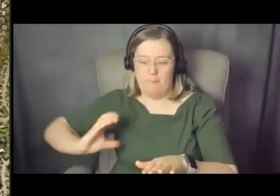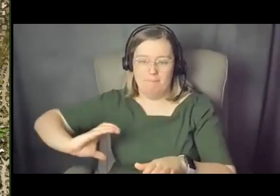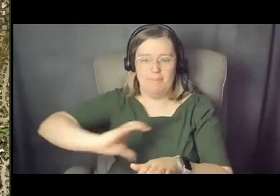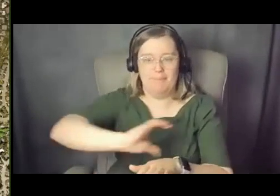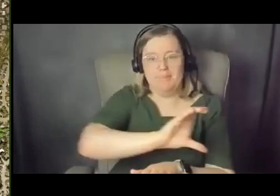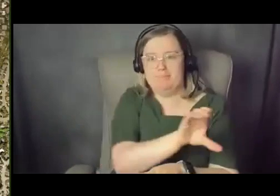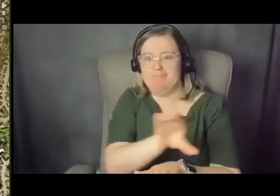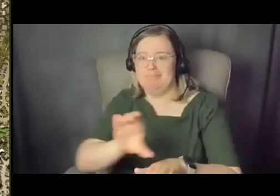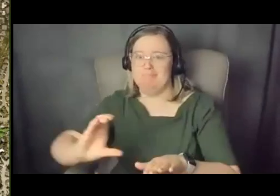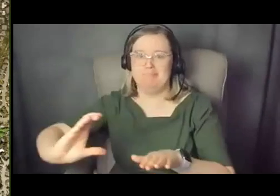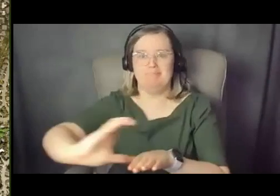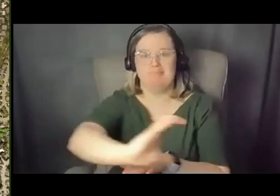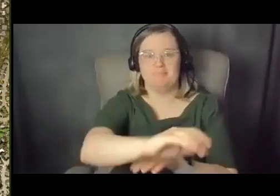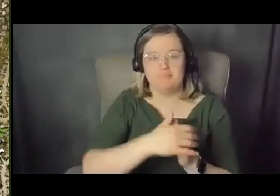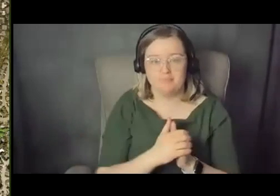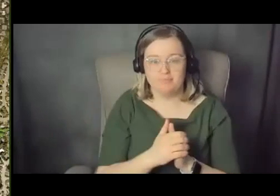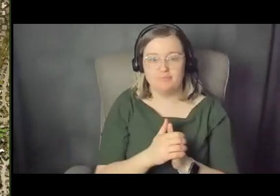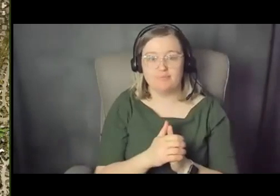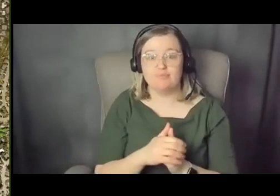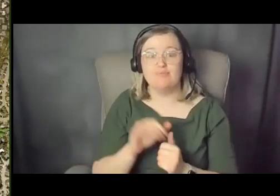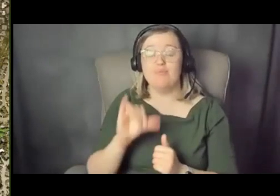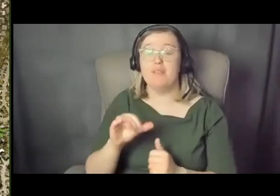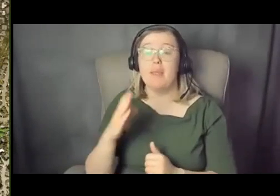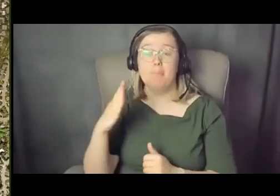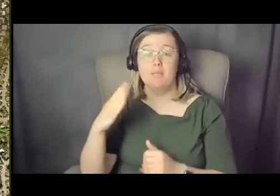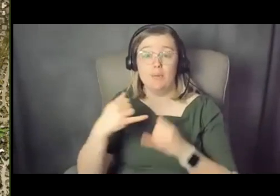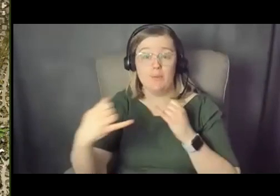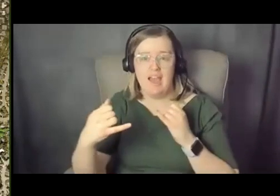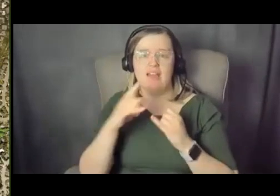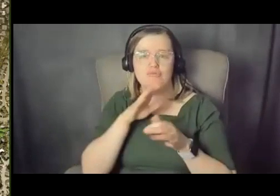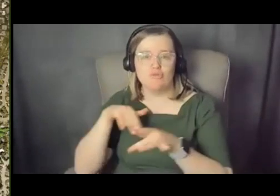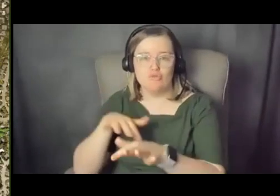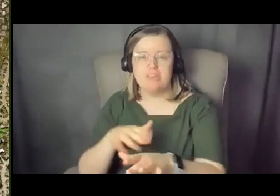And then the blue line is the creek so you can see how they kind of follow each other.